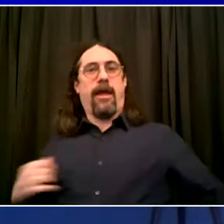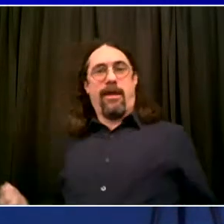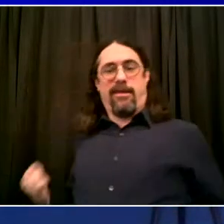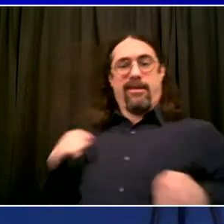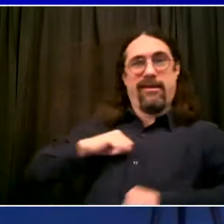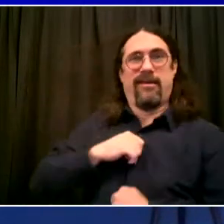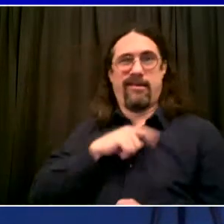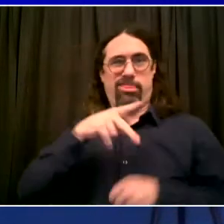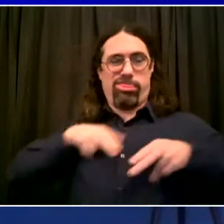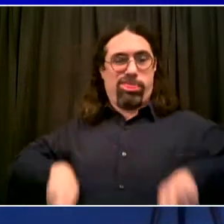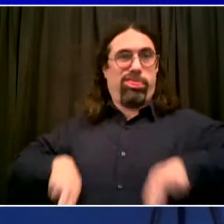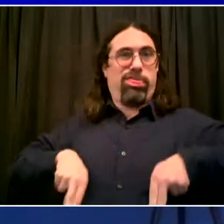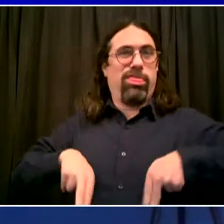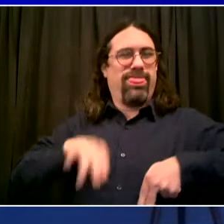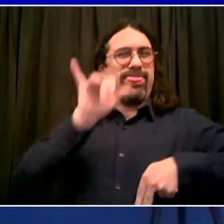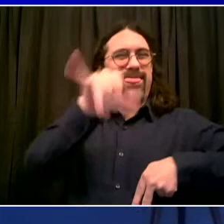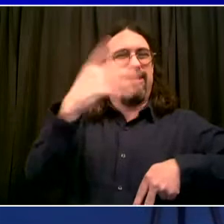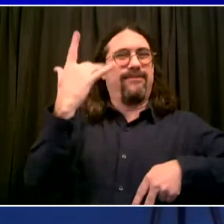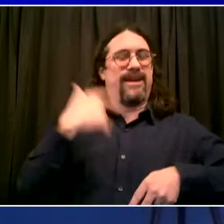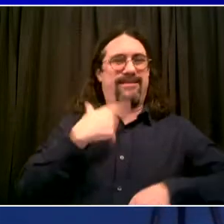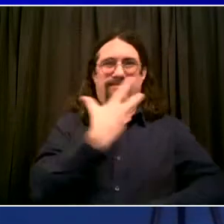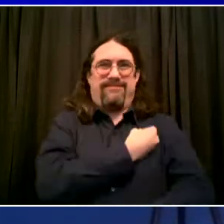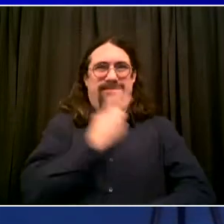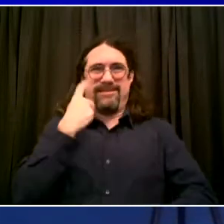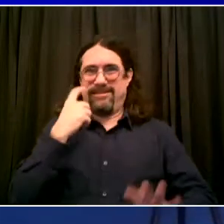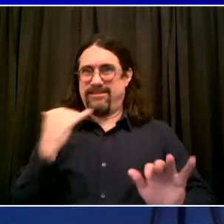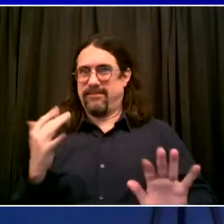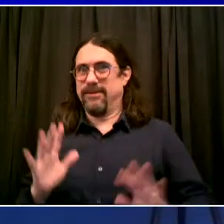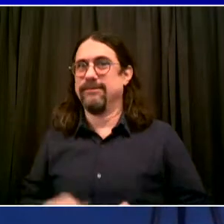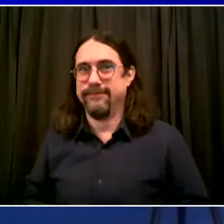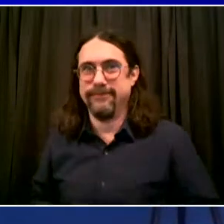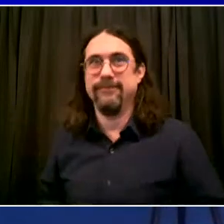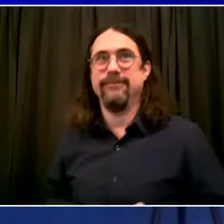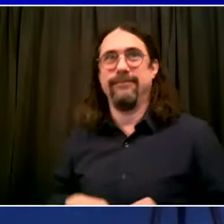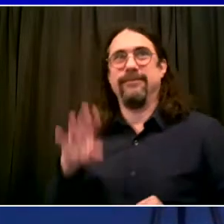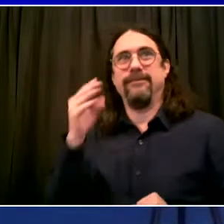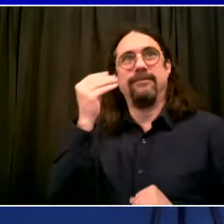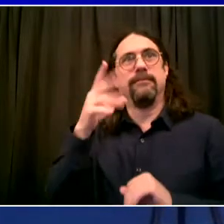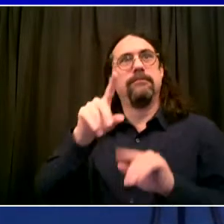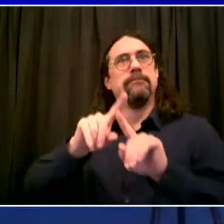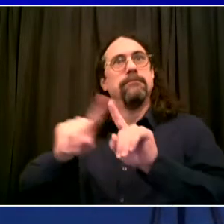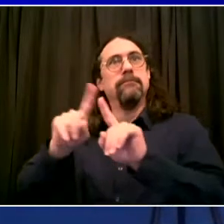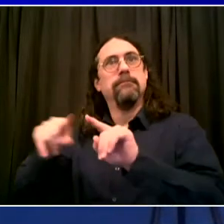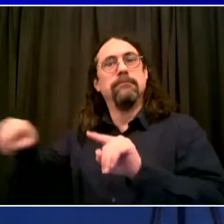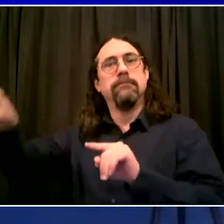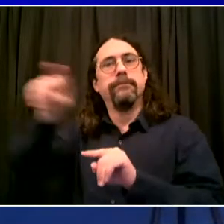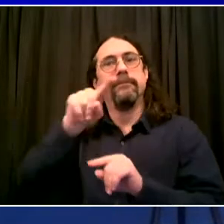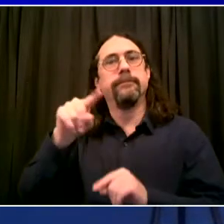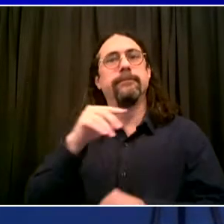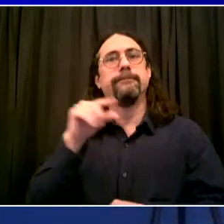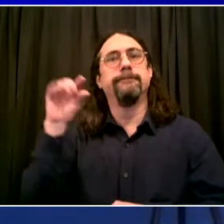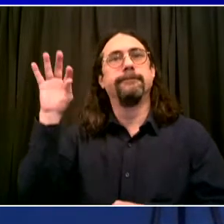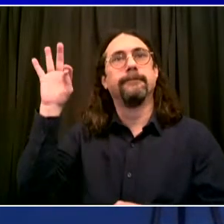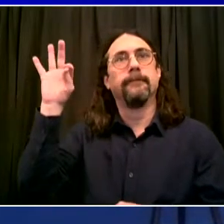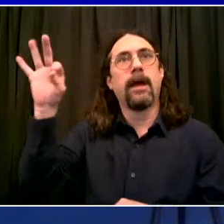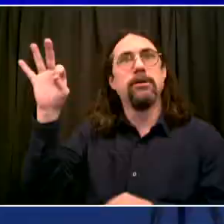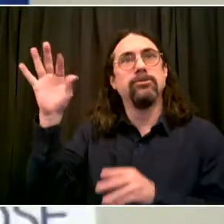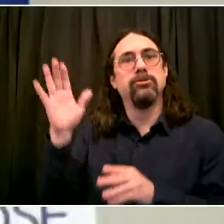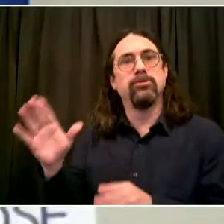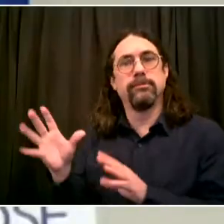VACCINATED.